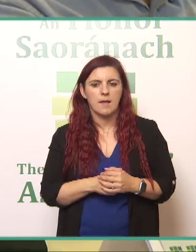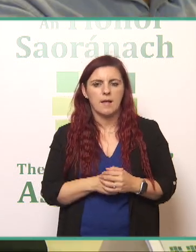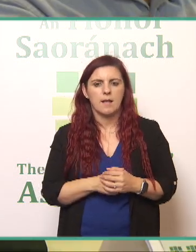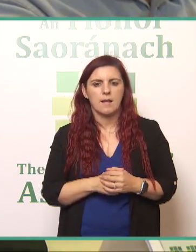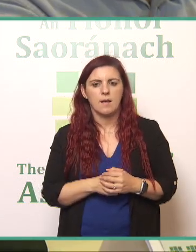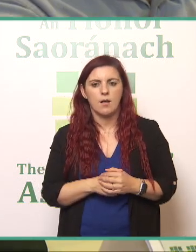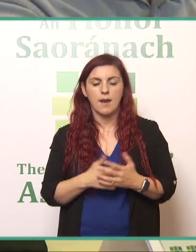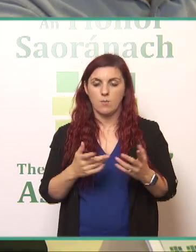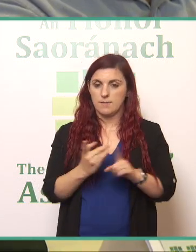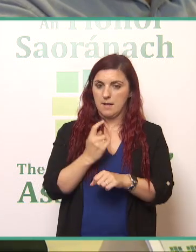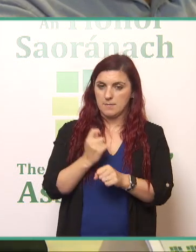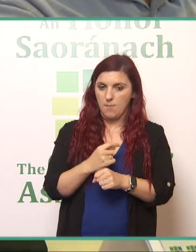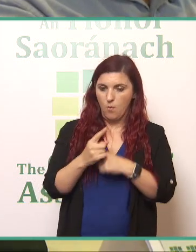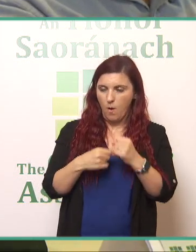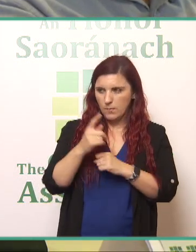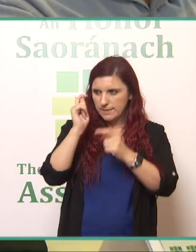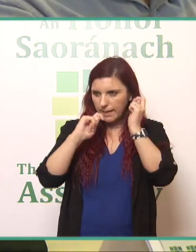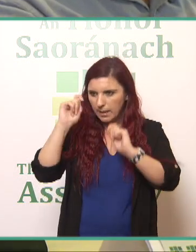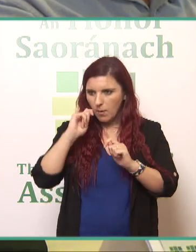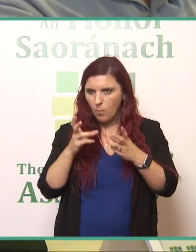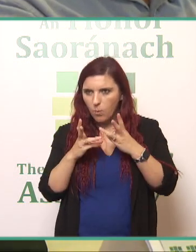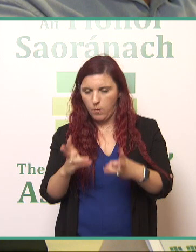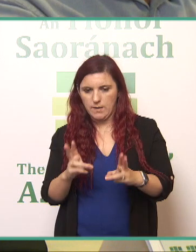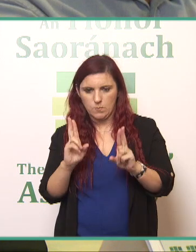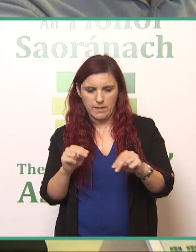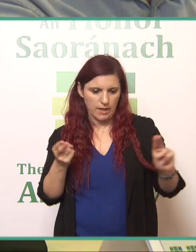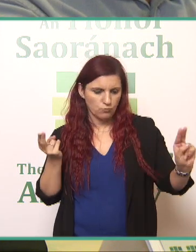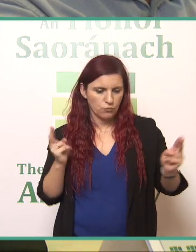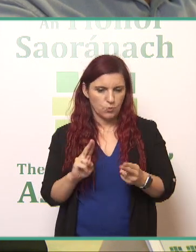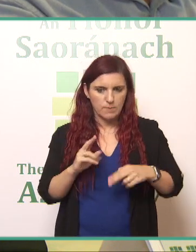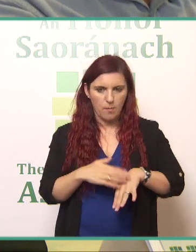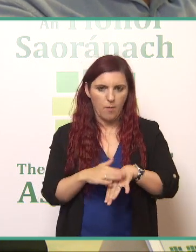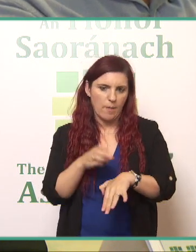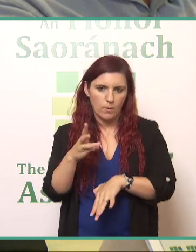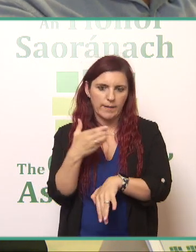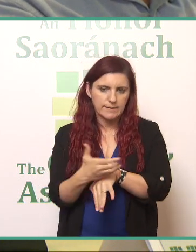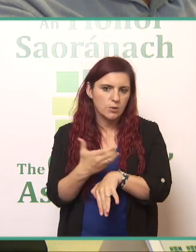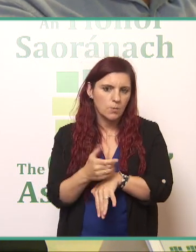Having said that we're always looking at ways of further reducing that and we'll continue to do that as well. So we're